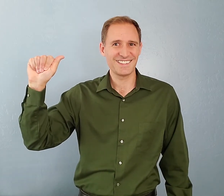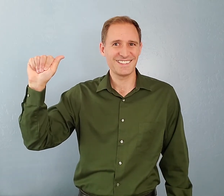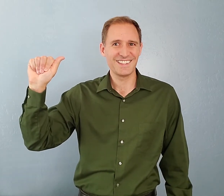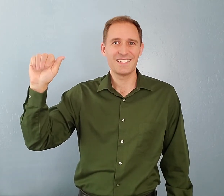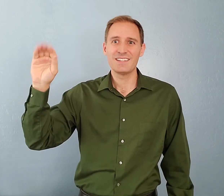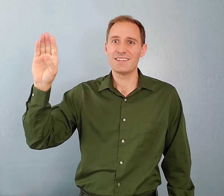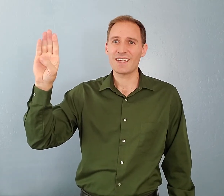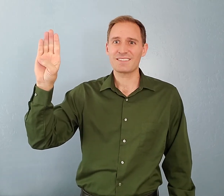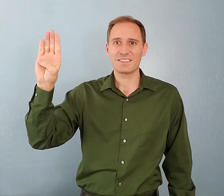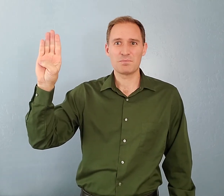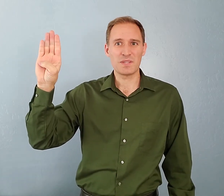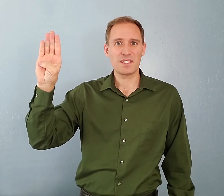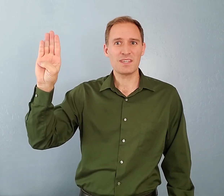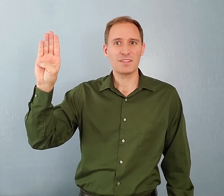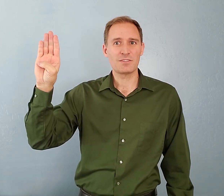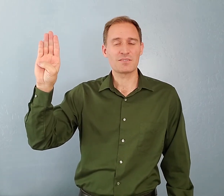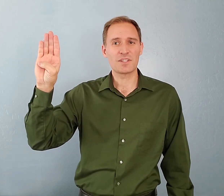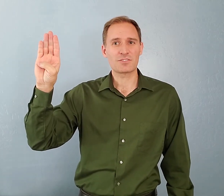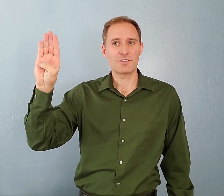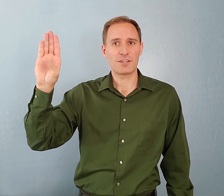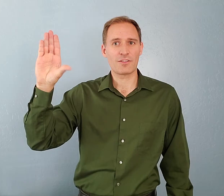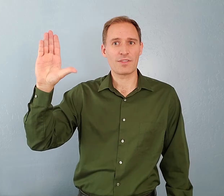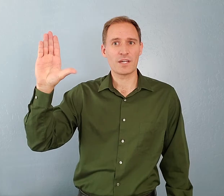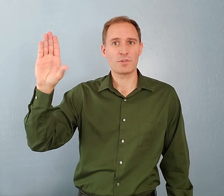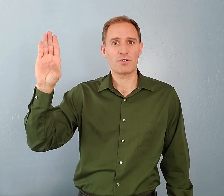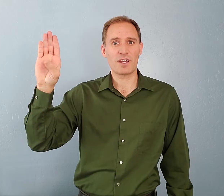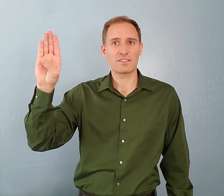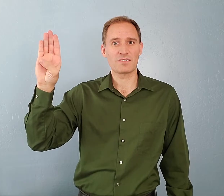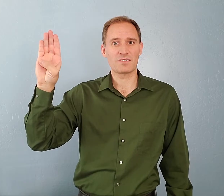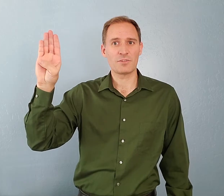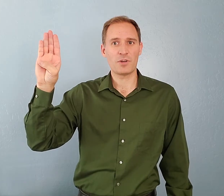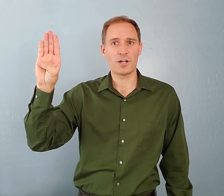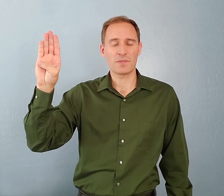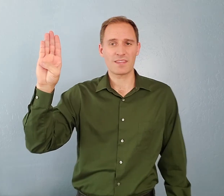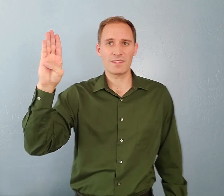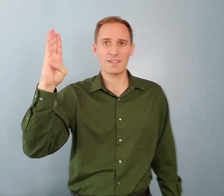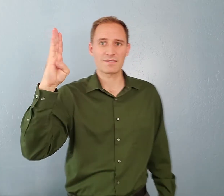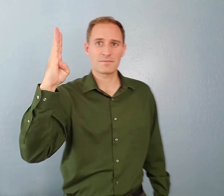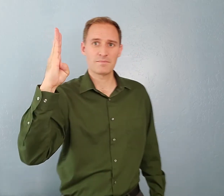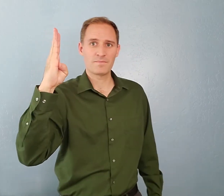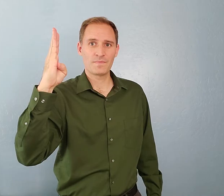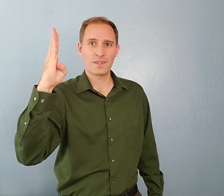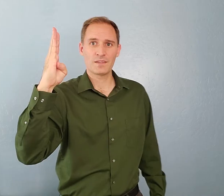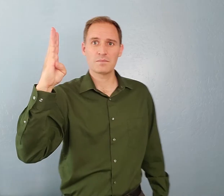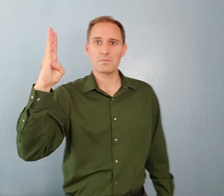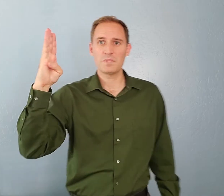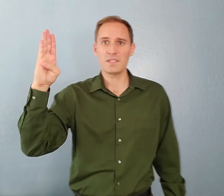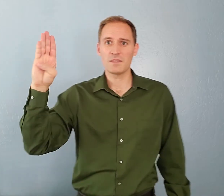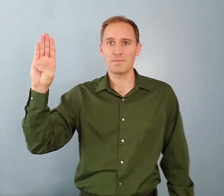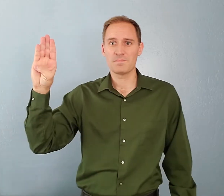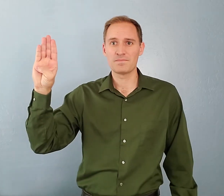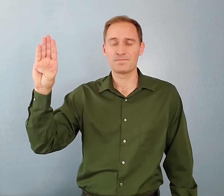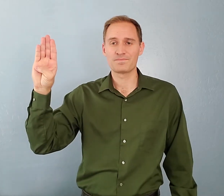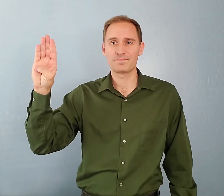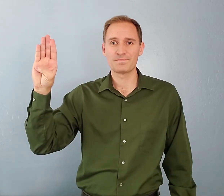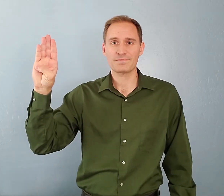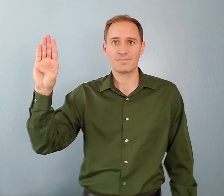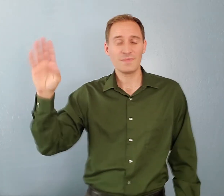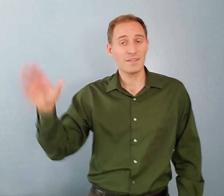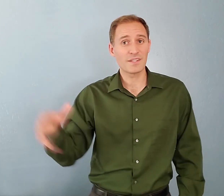Next is B, you just make sure that your thumb crosses your palm like this, B.